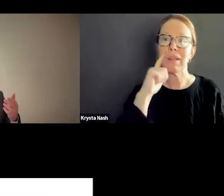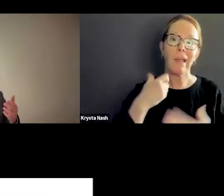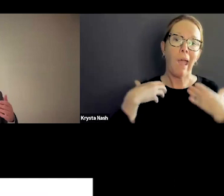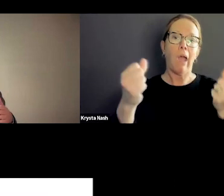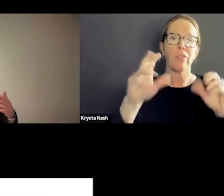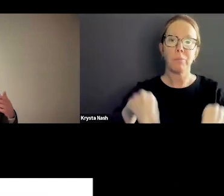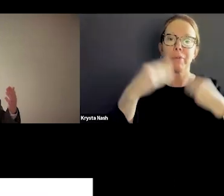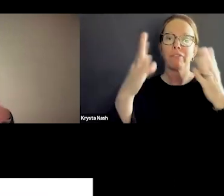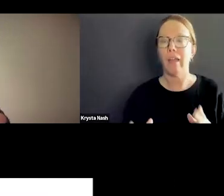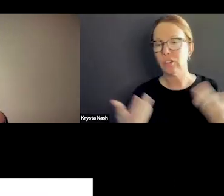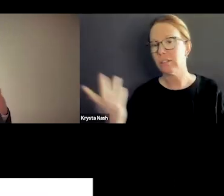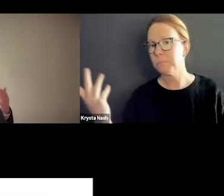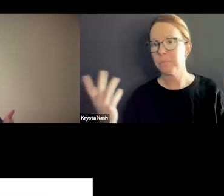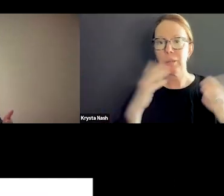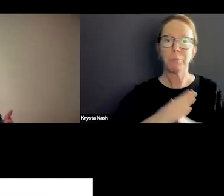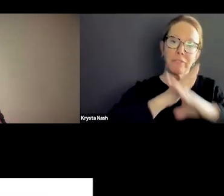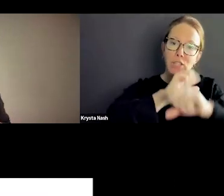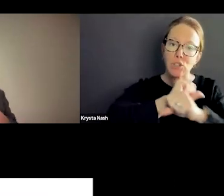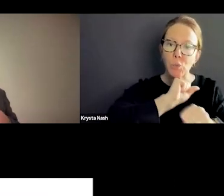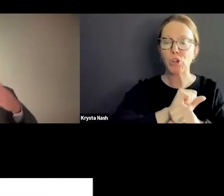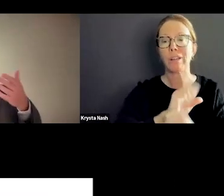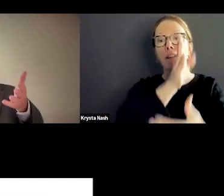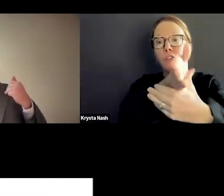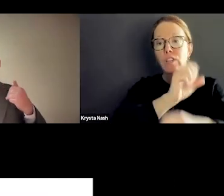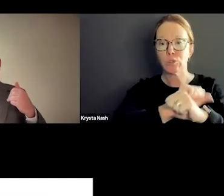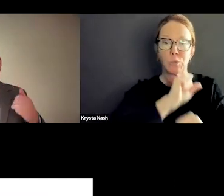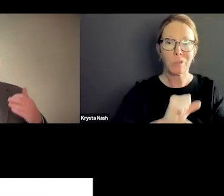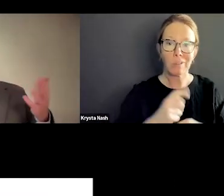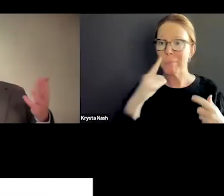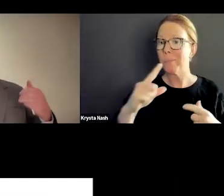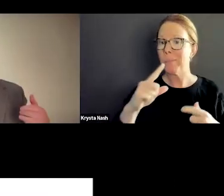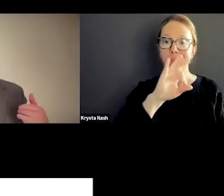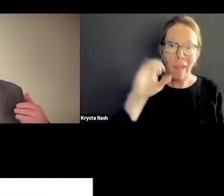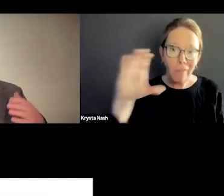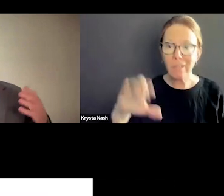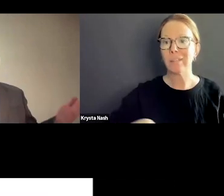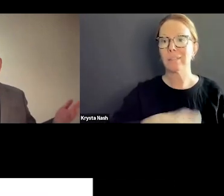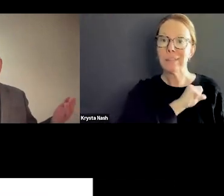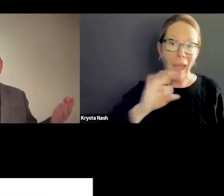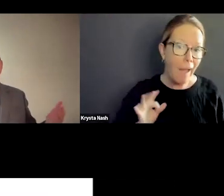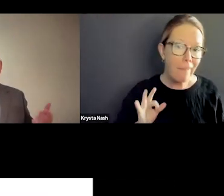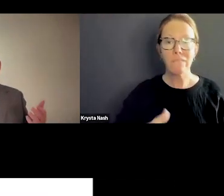It could be someone doing prevention work, intervention work could be a faculty, could be a staff member who talks to students.